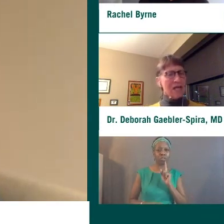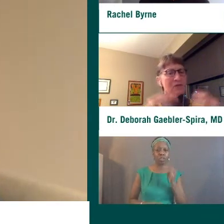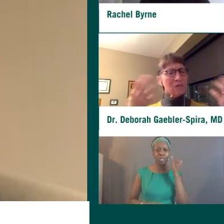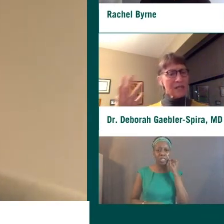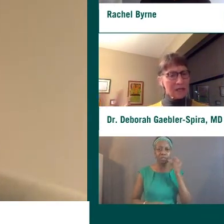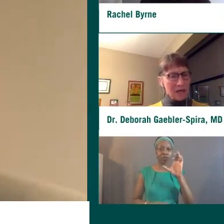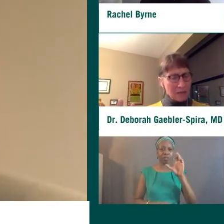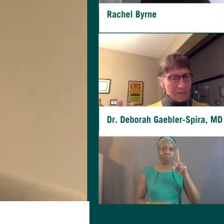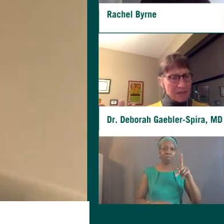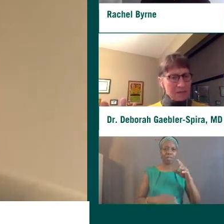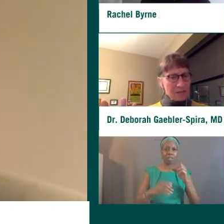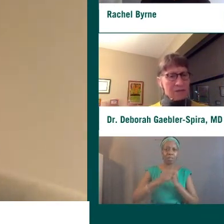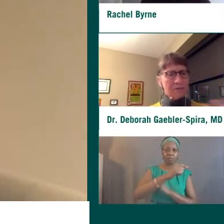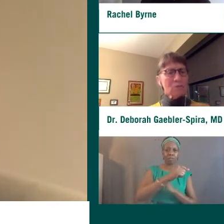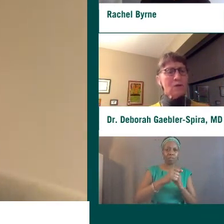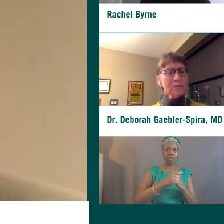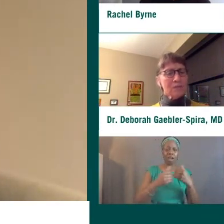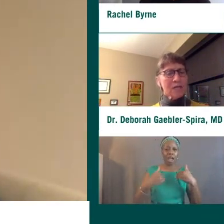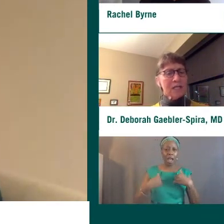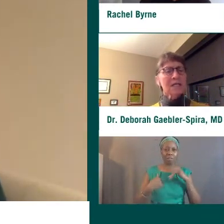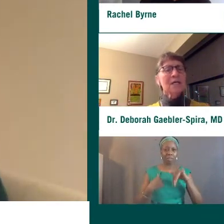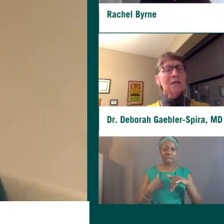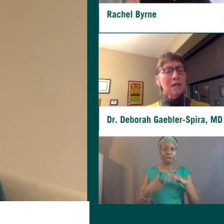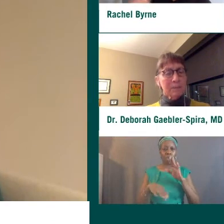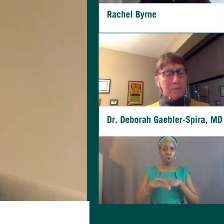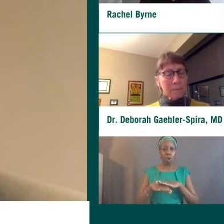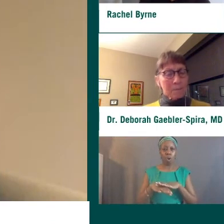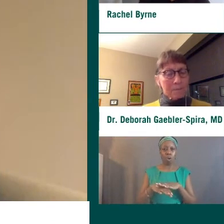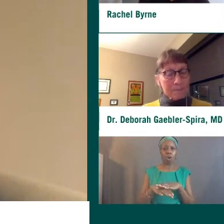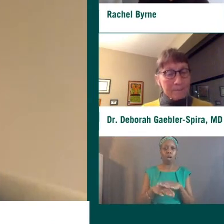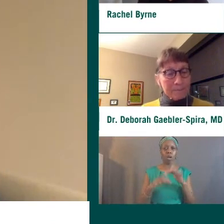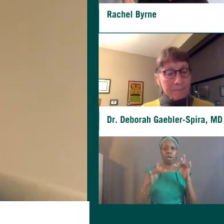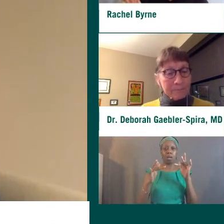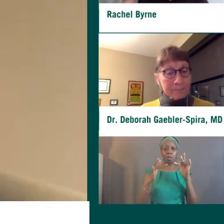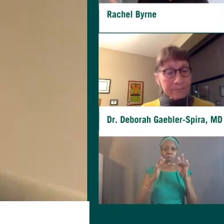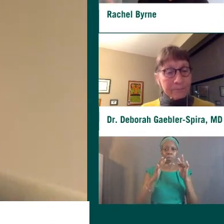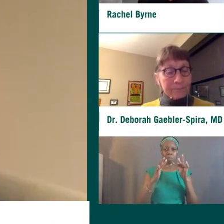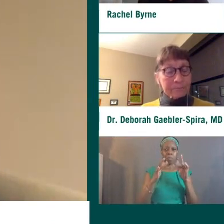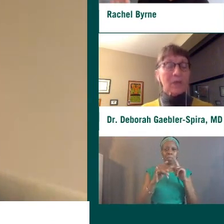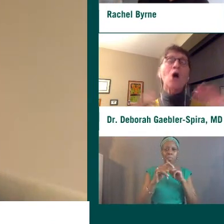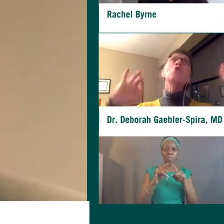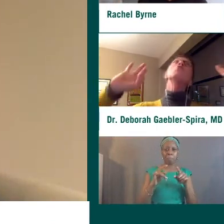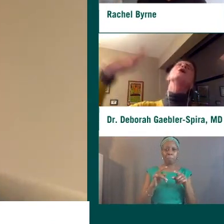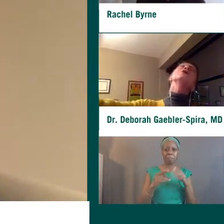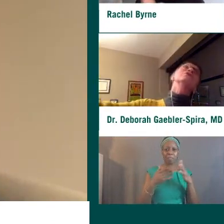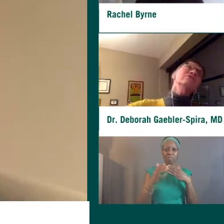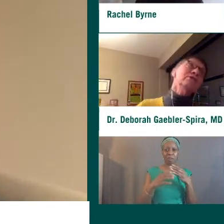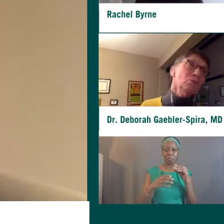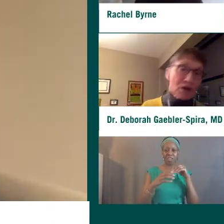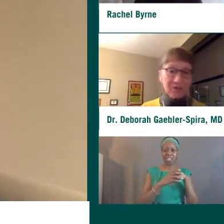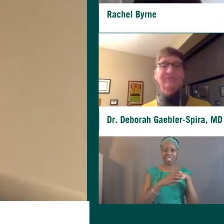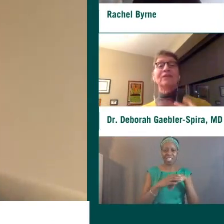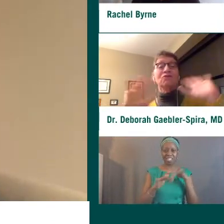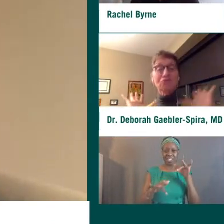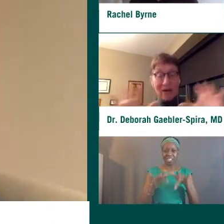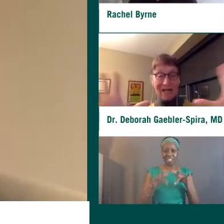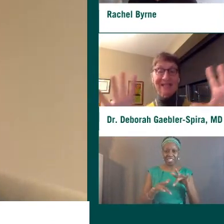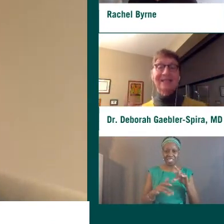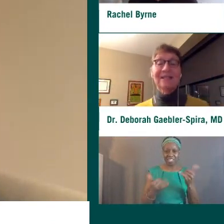has that up on the website. It's actually been already shared in the chat tonight. Wonderful, great.